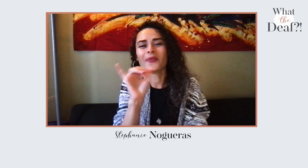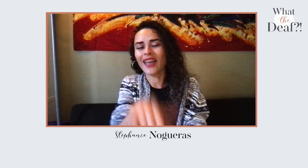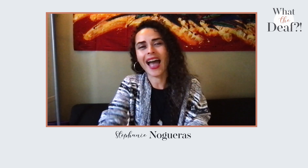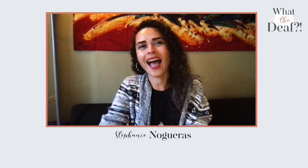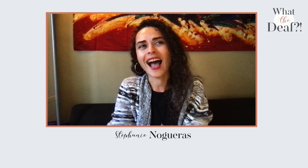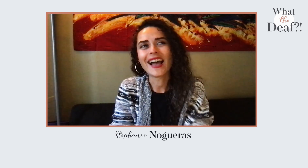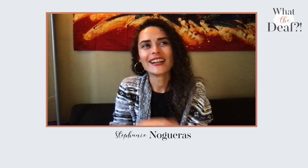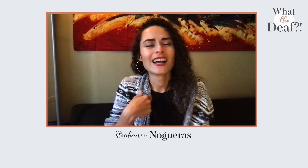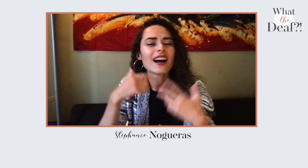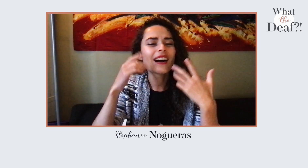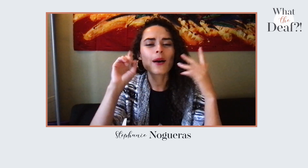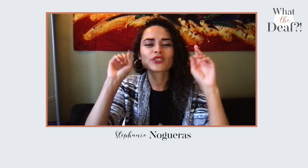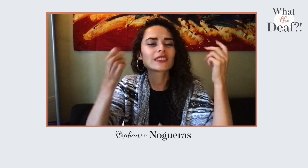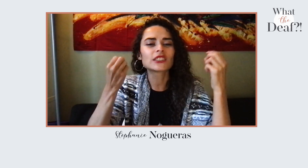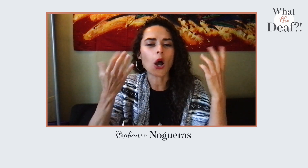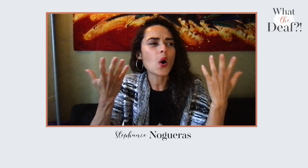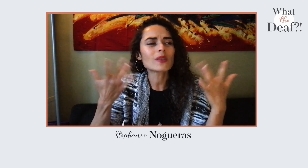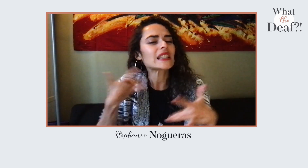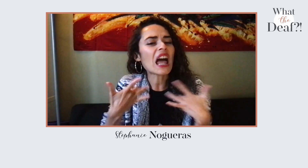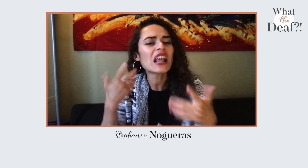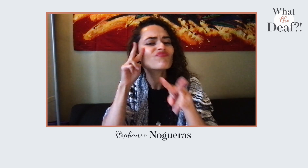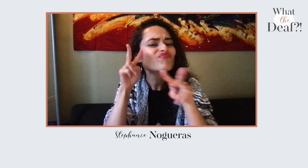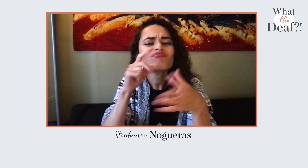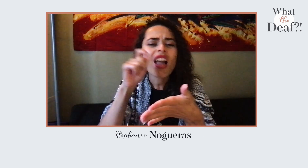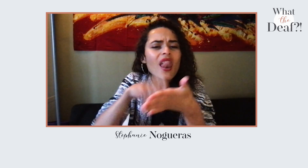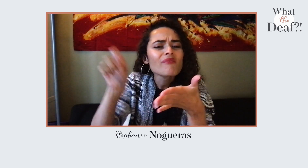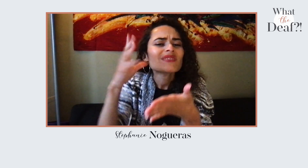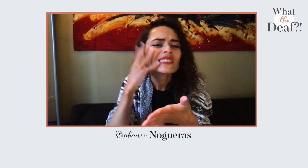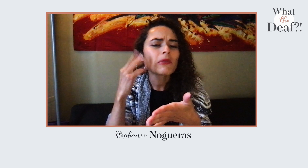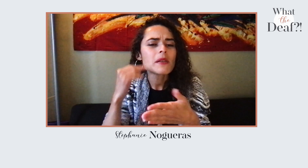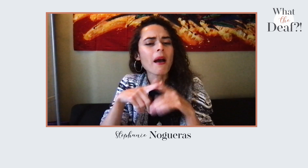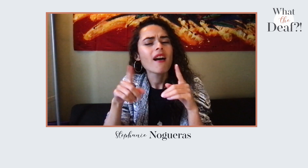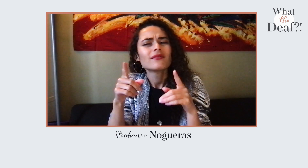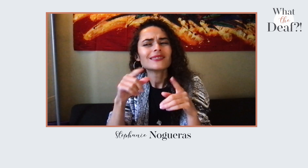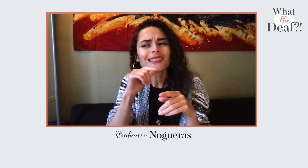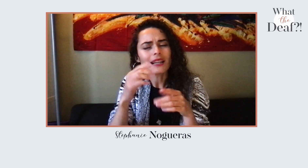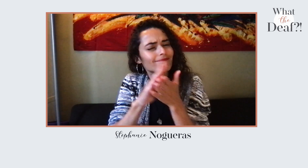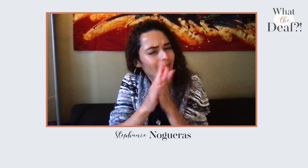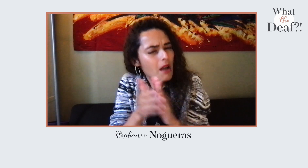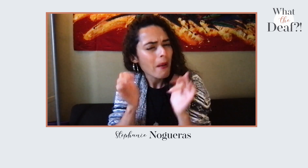So, but it was a really exciting thing to look forward to. I was so ready to check that off